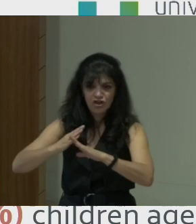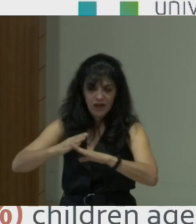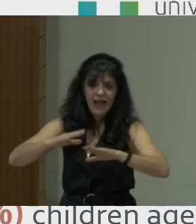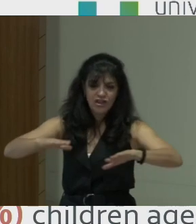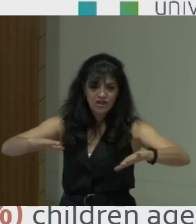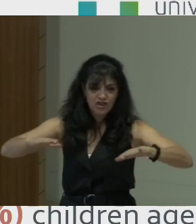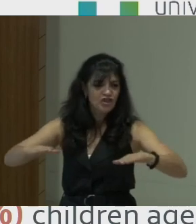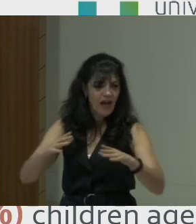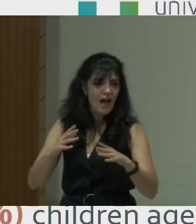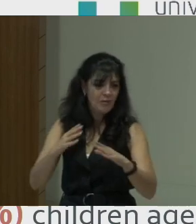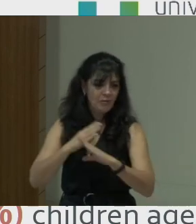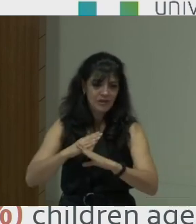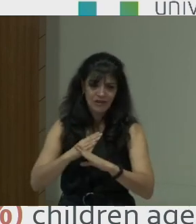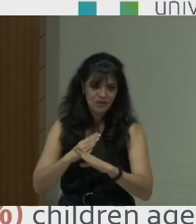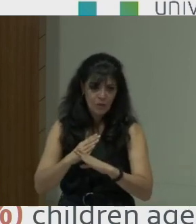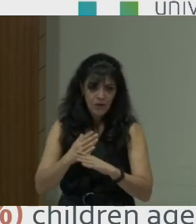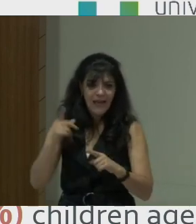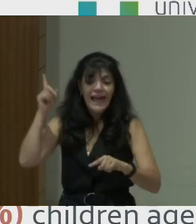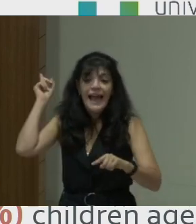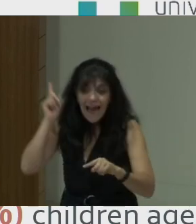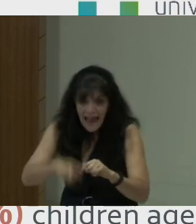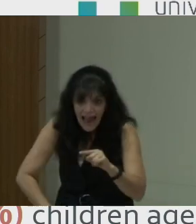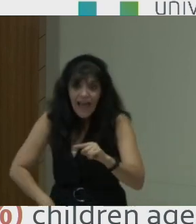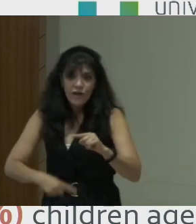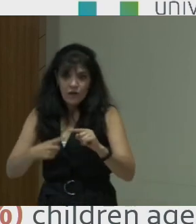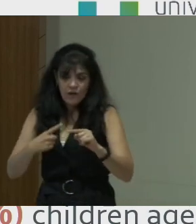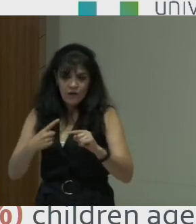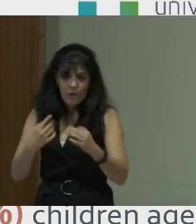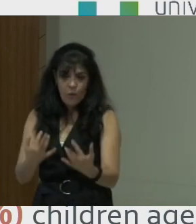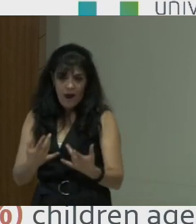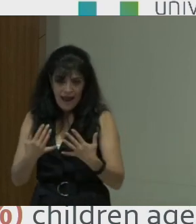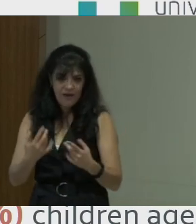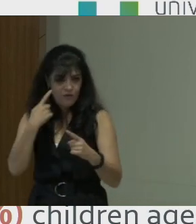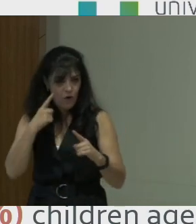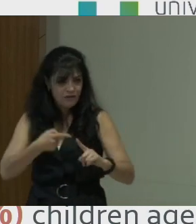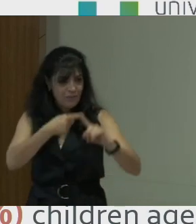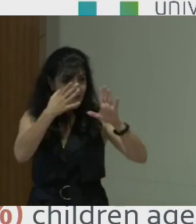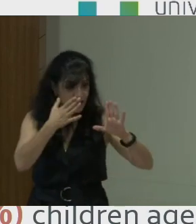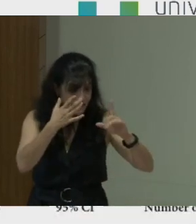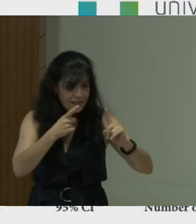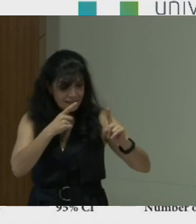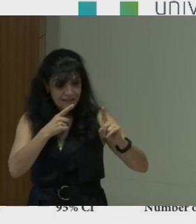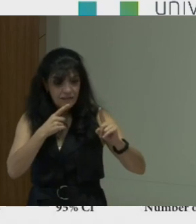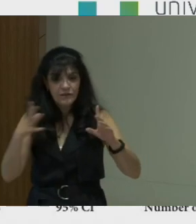We can't wait for specialists, because we need the people who refer them to specialists.